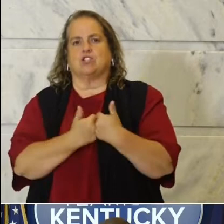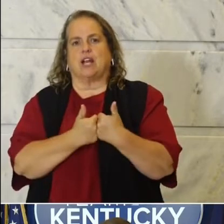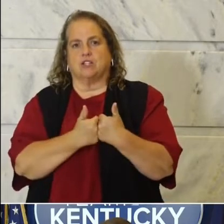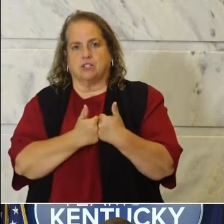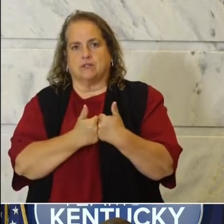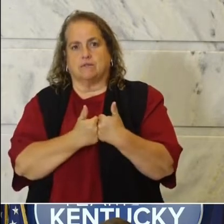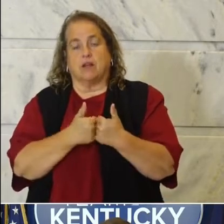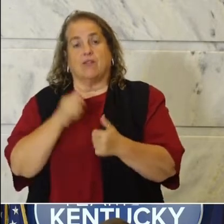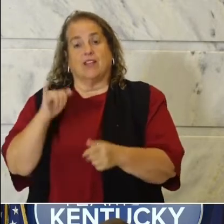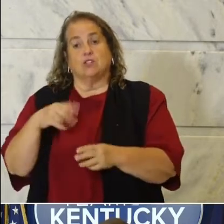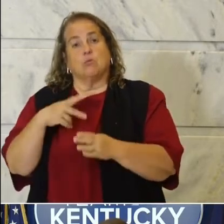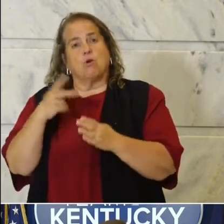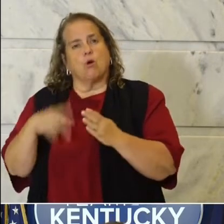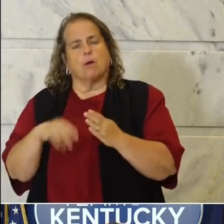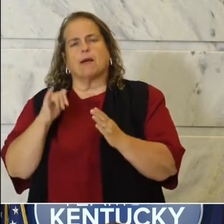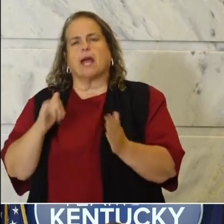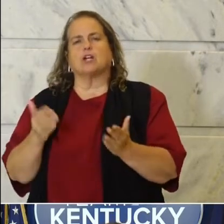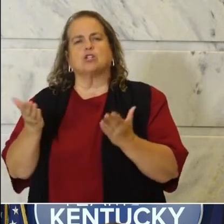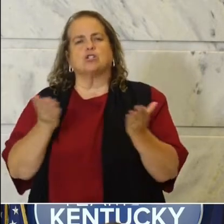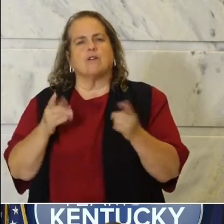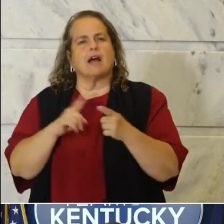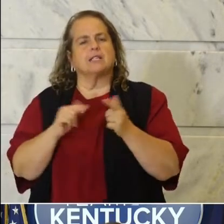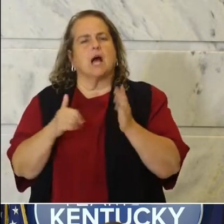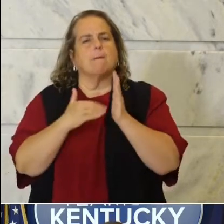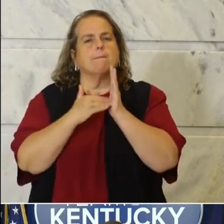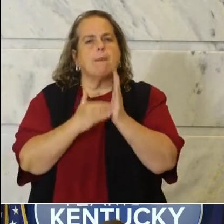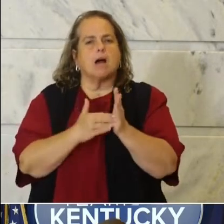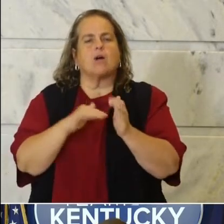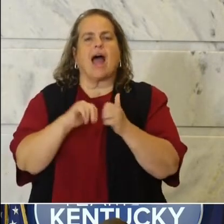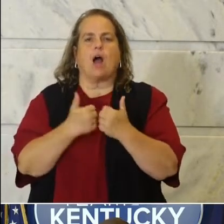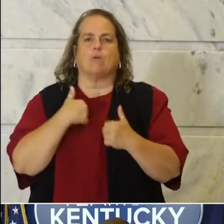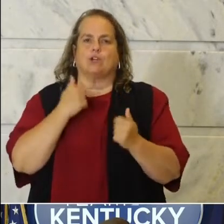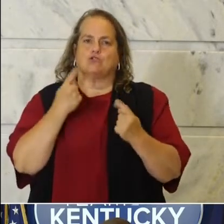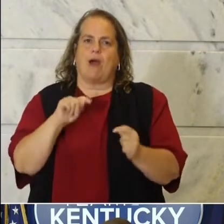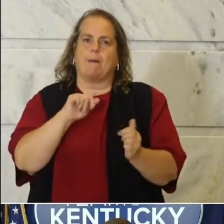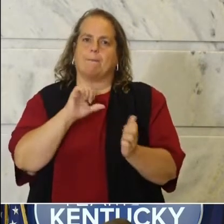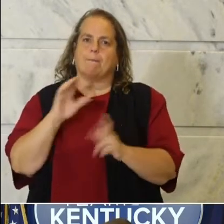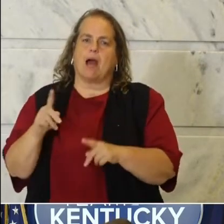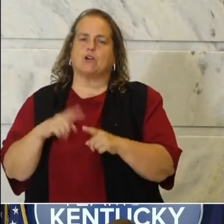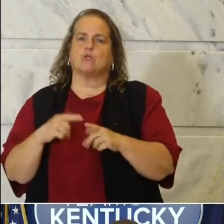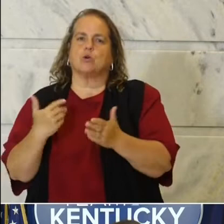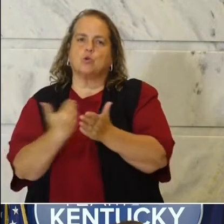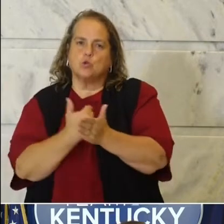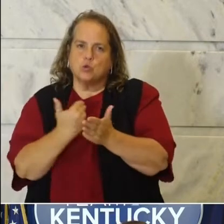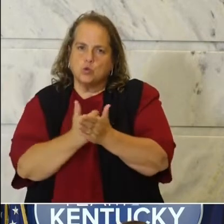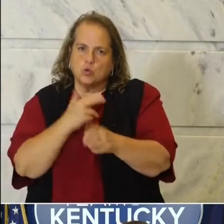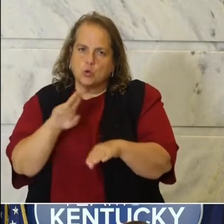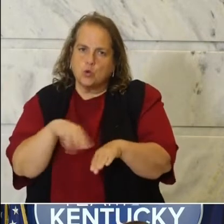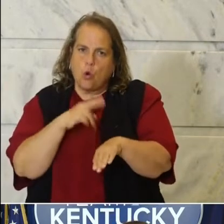conserve as a model and how we try to get back to a new normal. These young